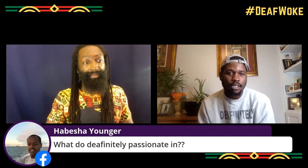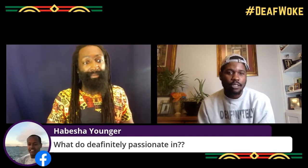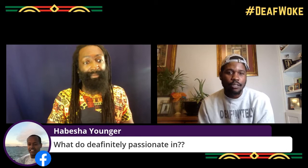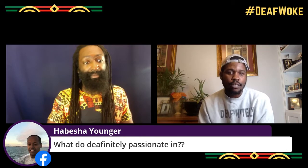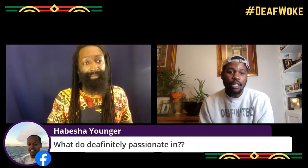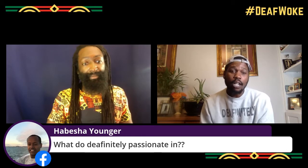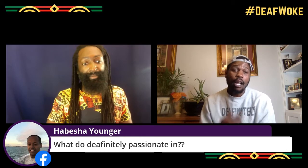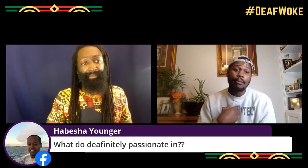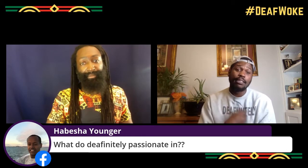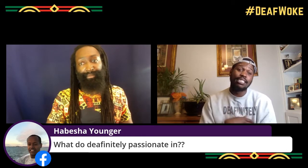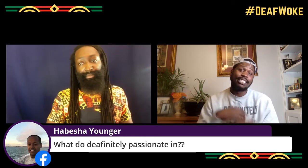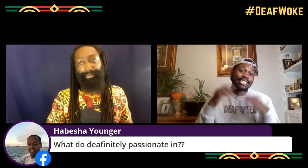There's one question.